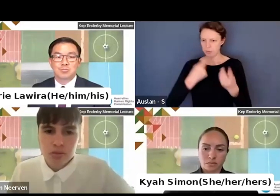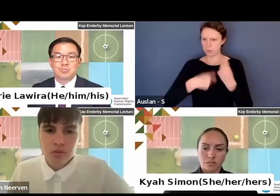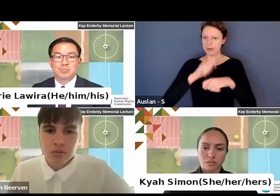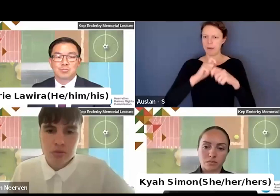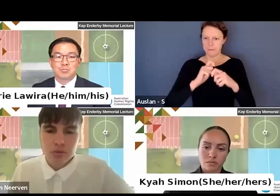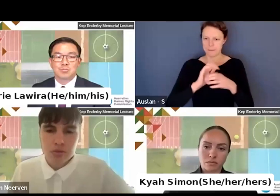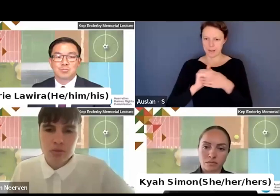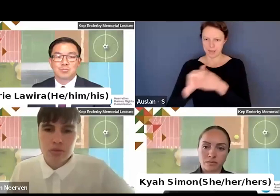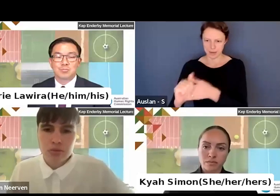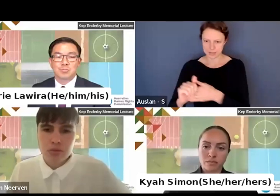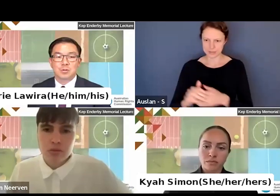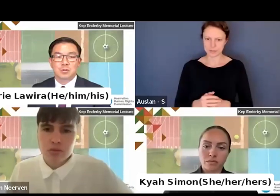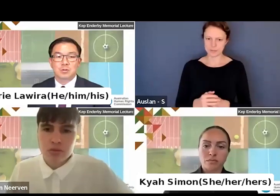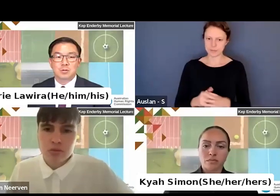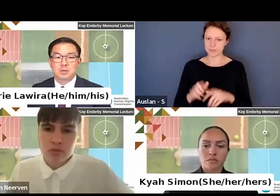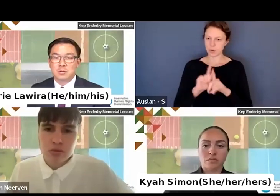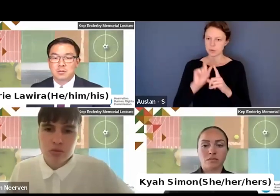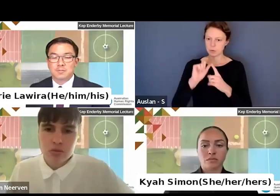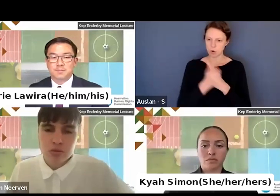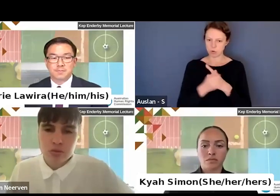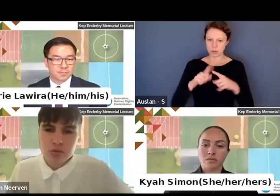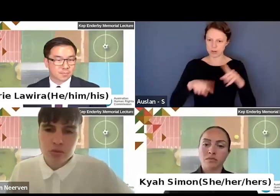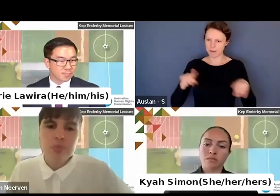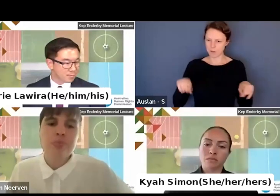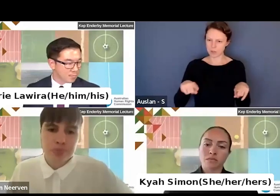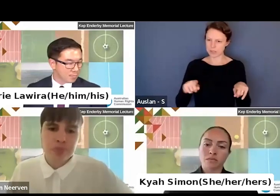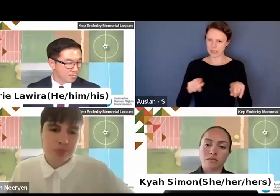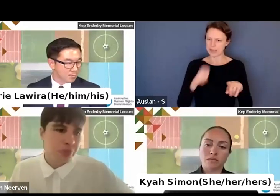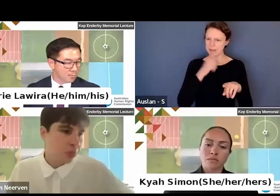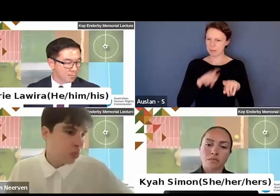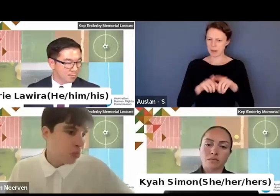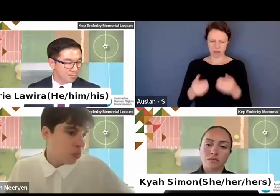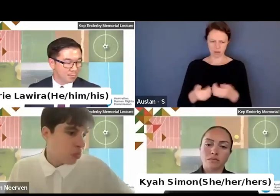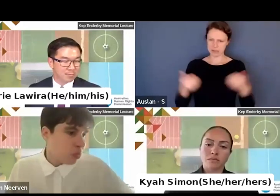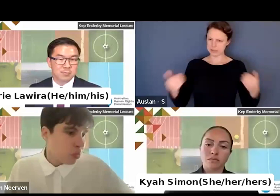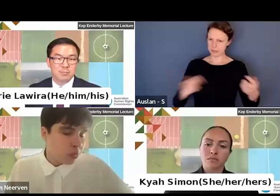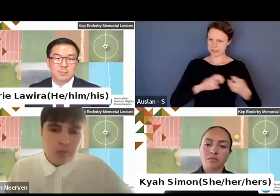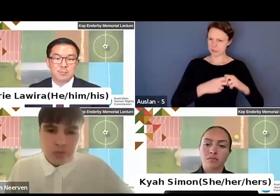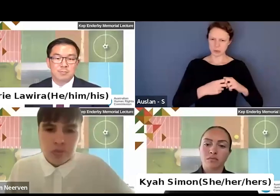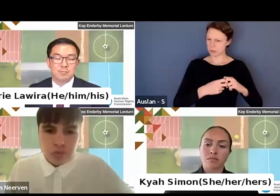I think also the West is treated as a separate issue. We need to embed that in our strategy.